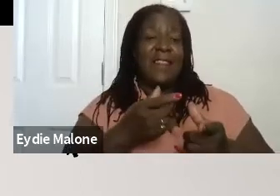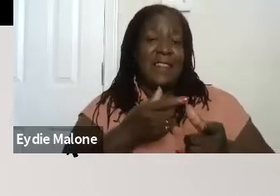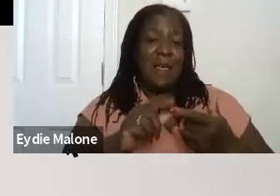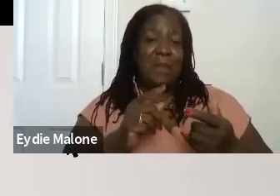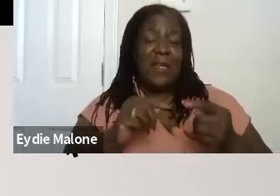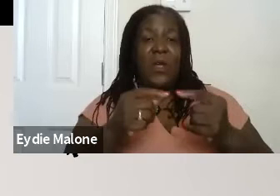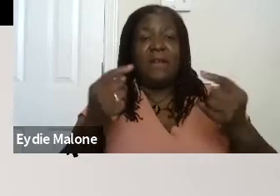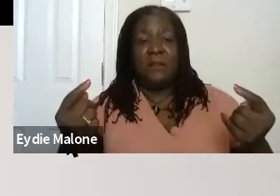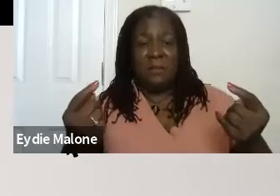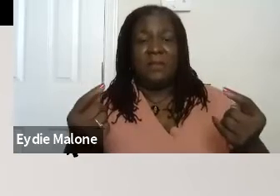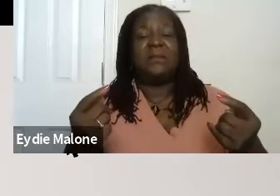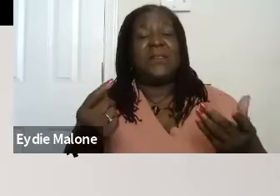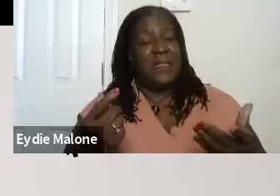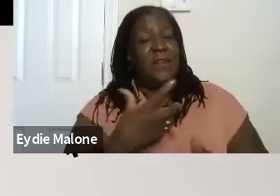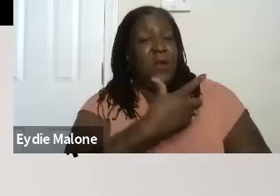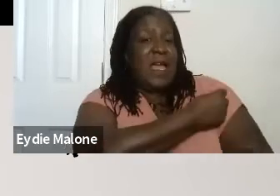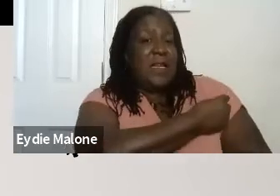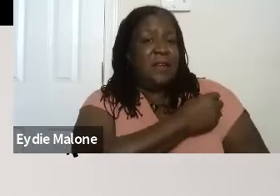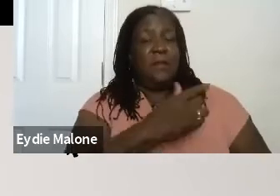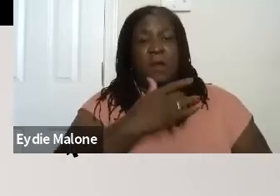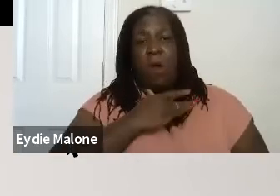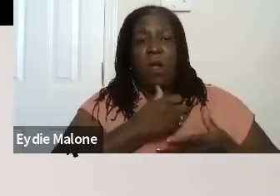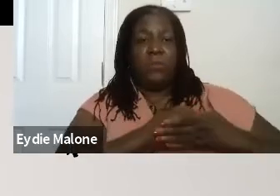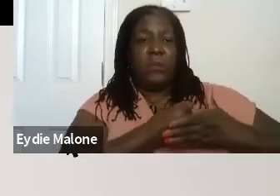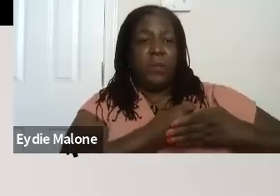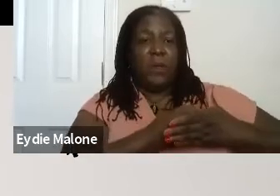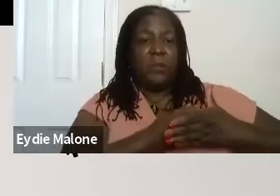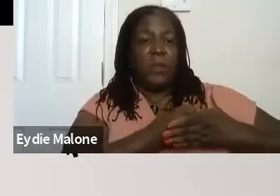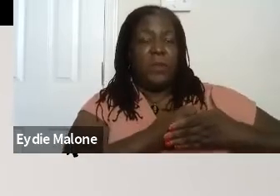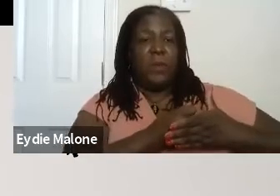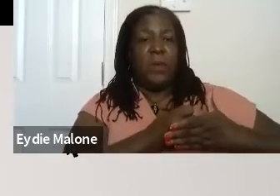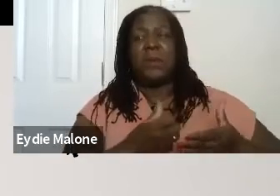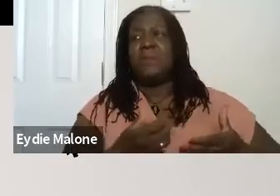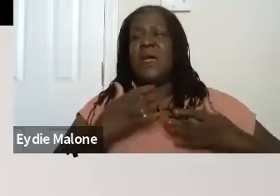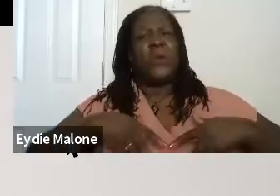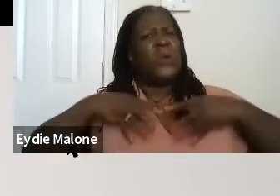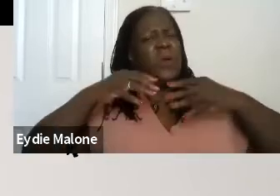reaction is a rapid heartbeat, difficulty breathing, swelling in the throat, generalized